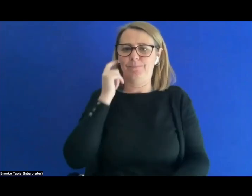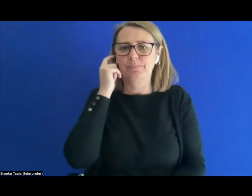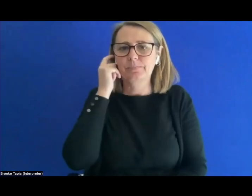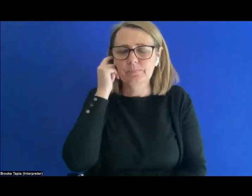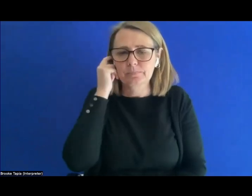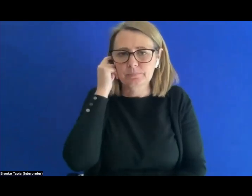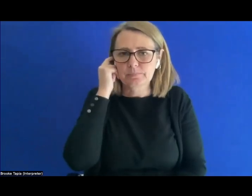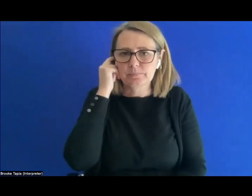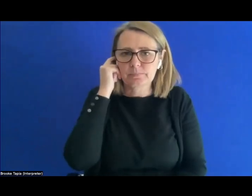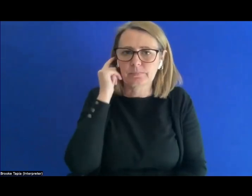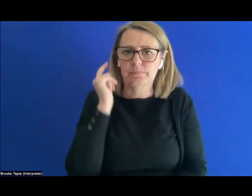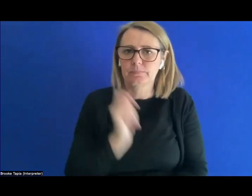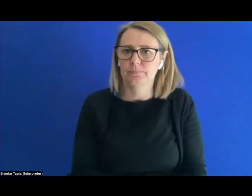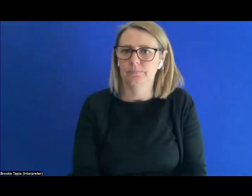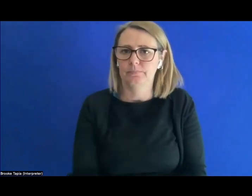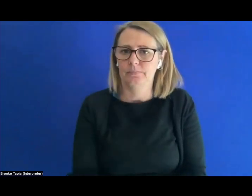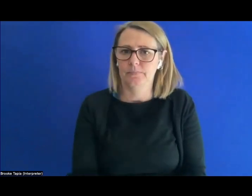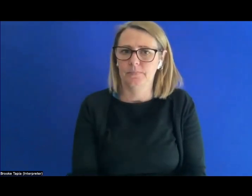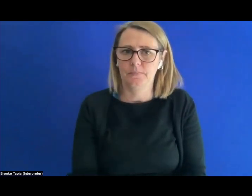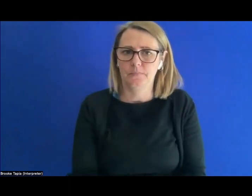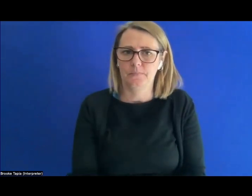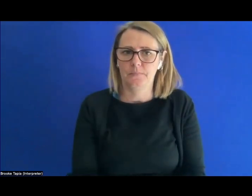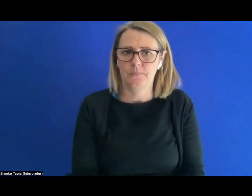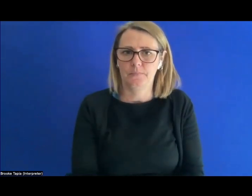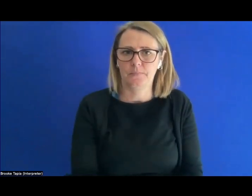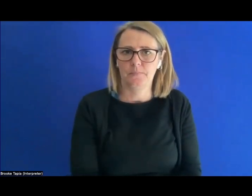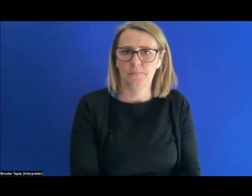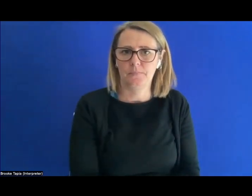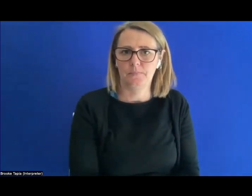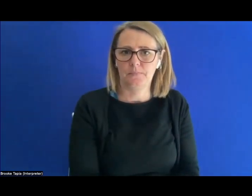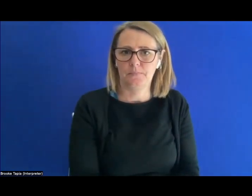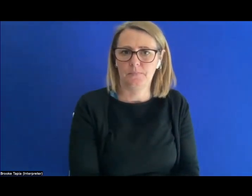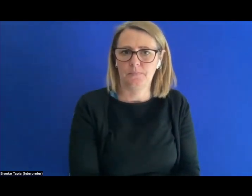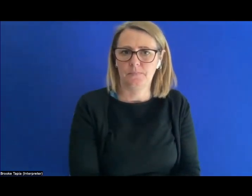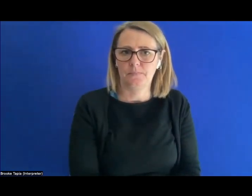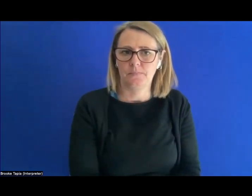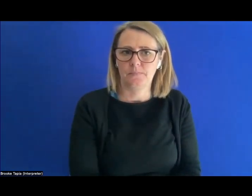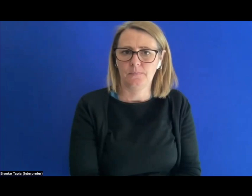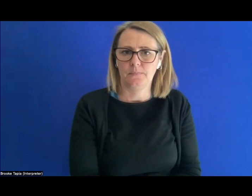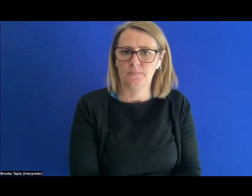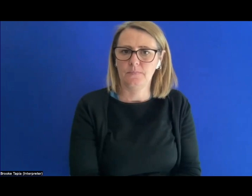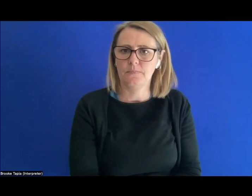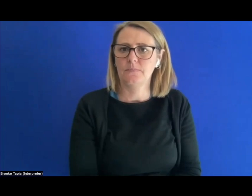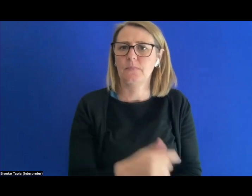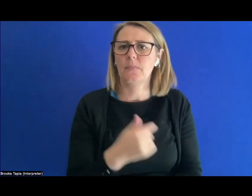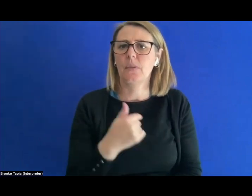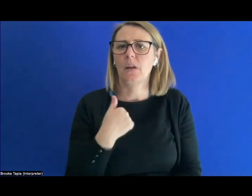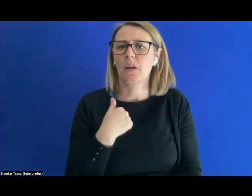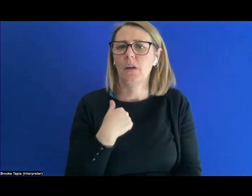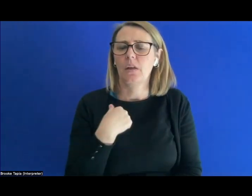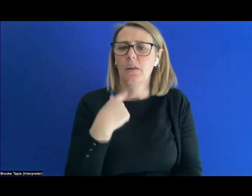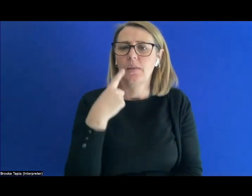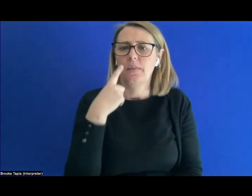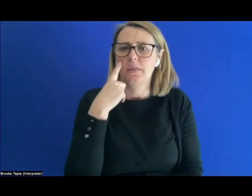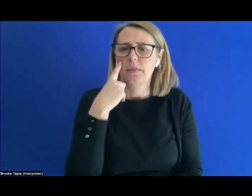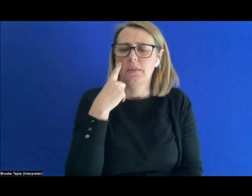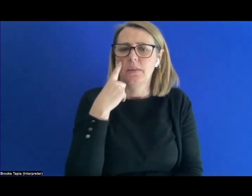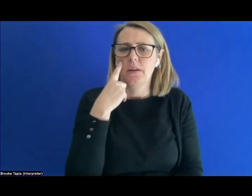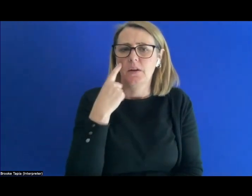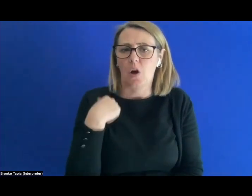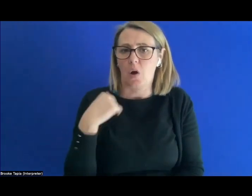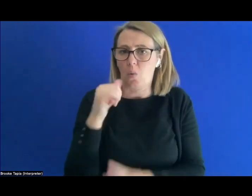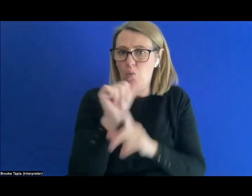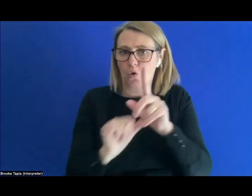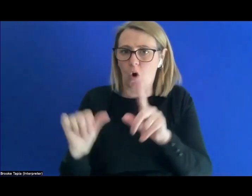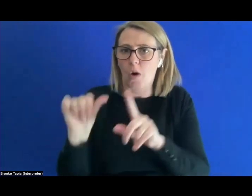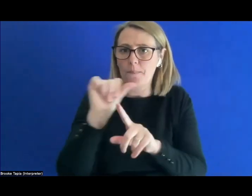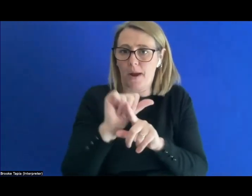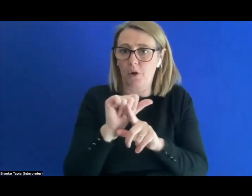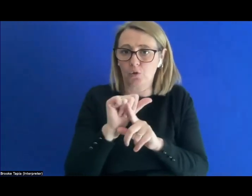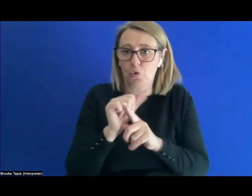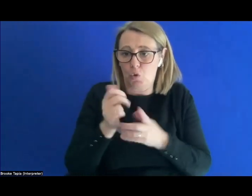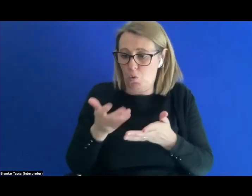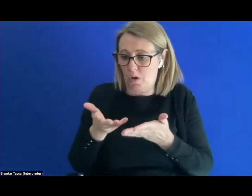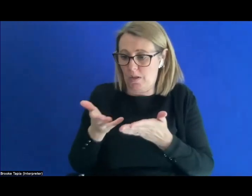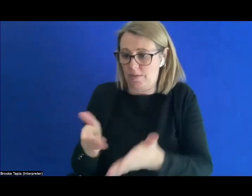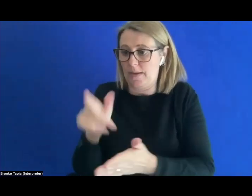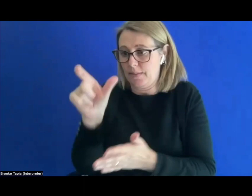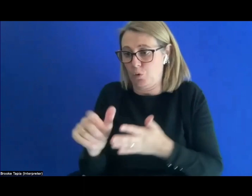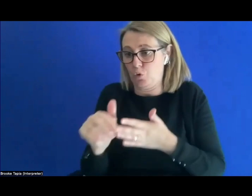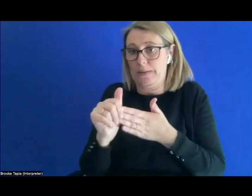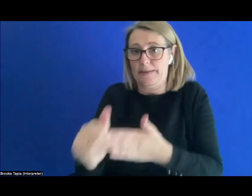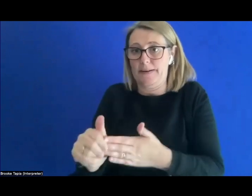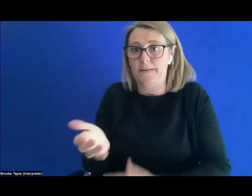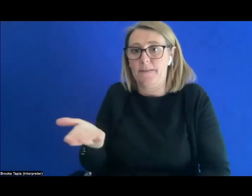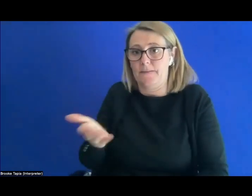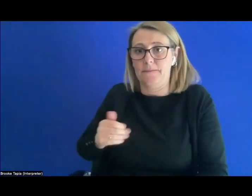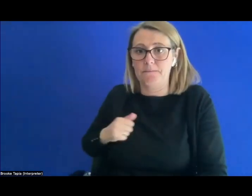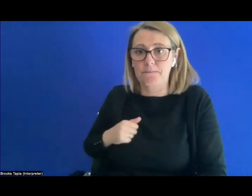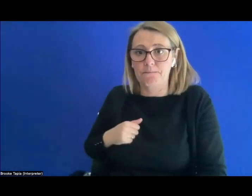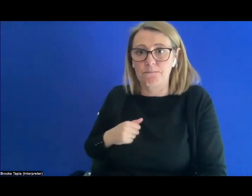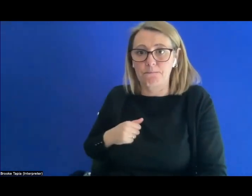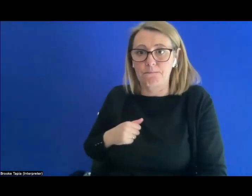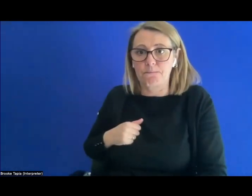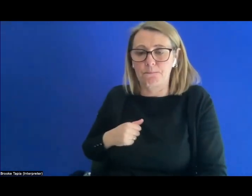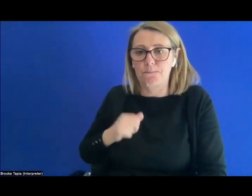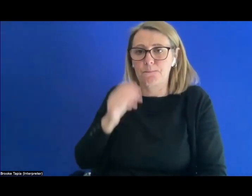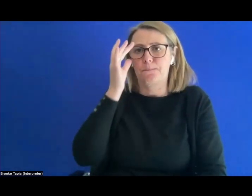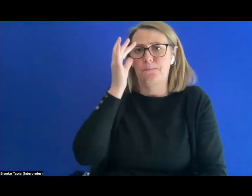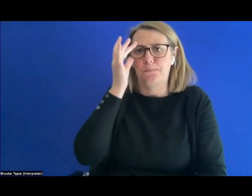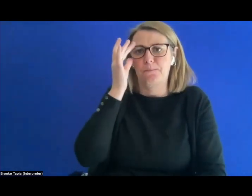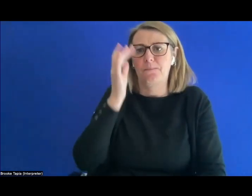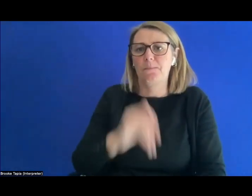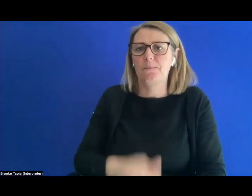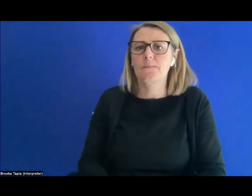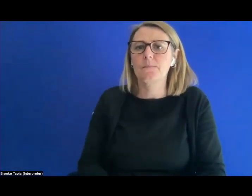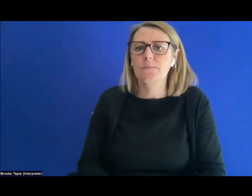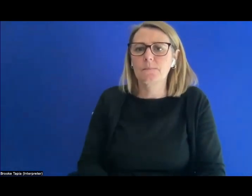So, I think I would go back to letting the person lead you, so it might just be the fact that